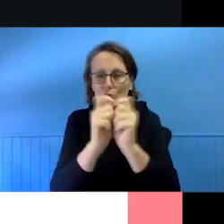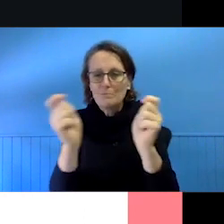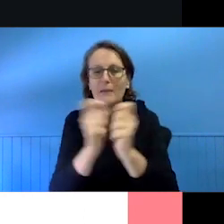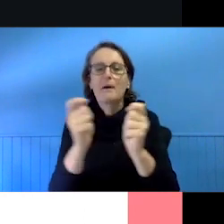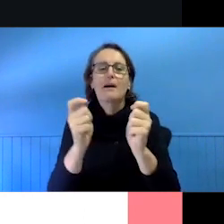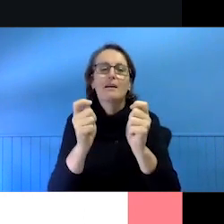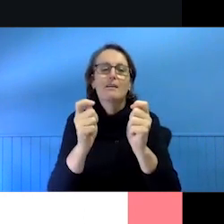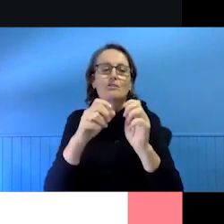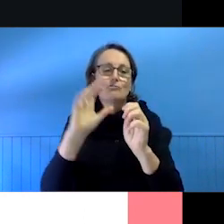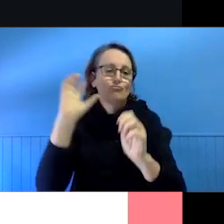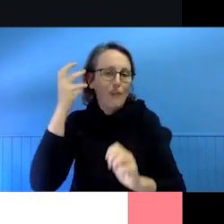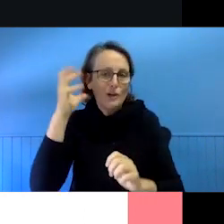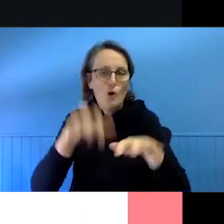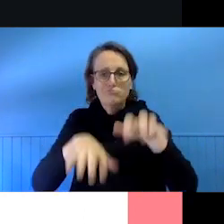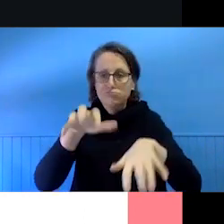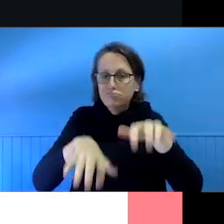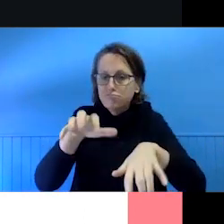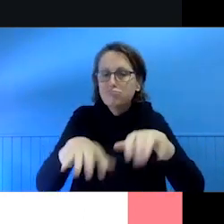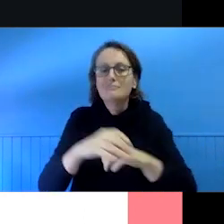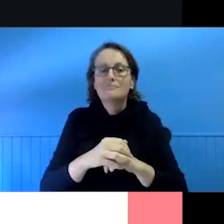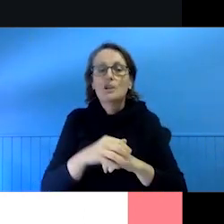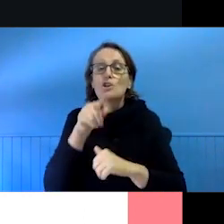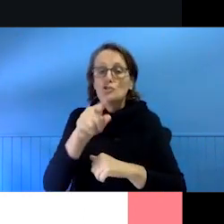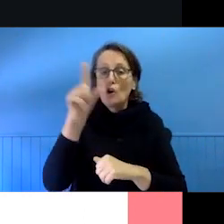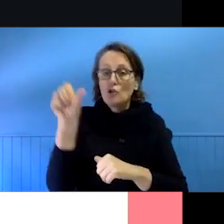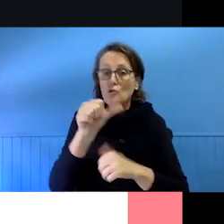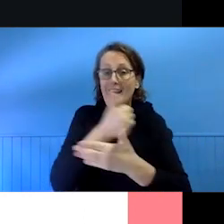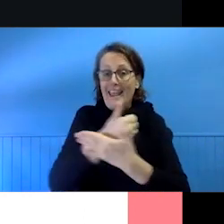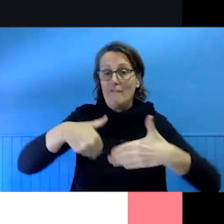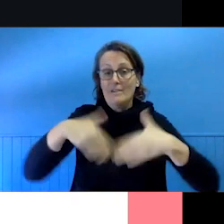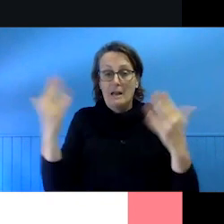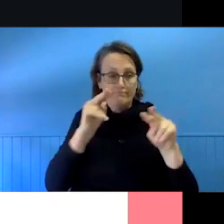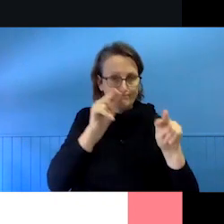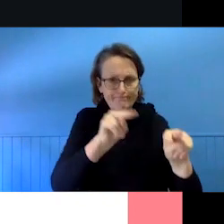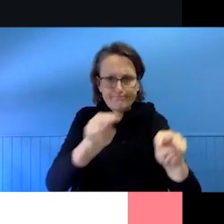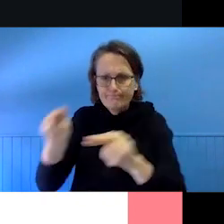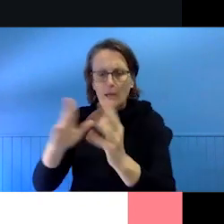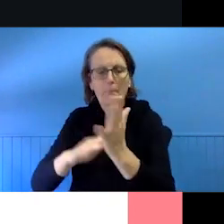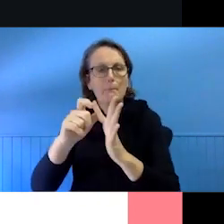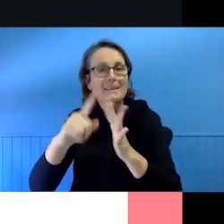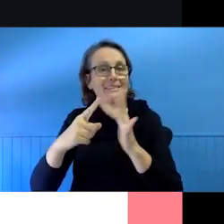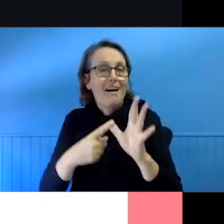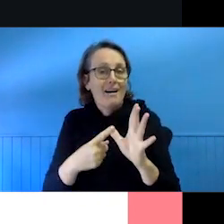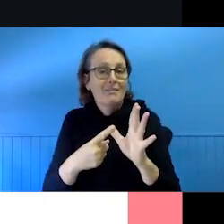What I recommend, you set up a process of daily media monitoring. If you're within an organisation, it may